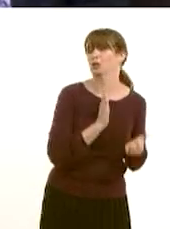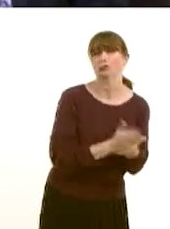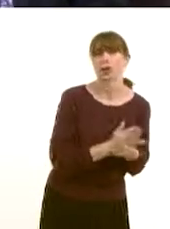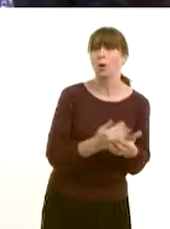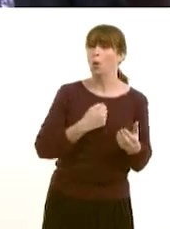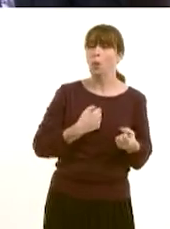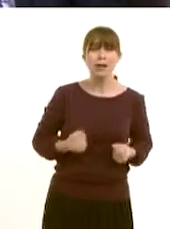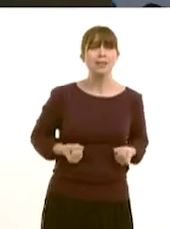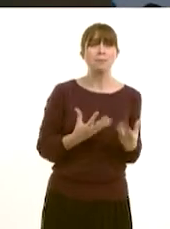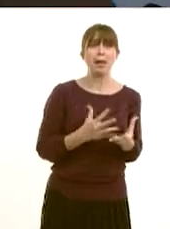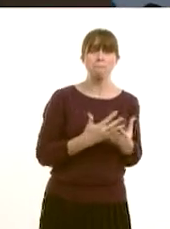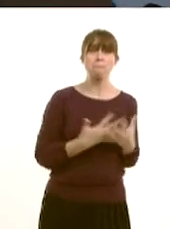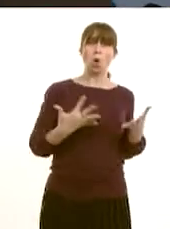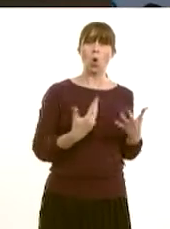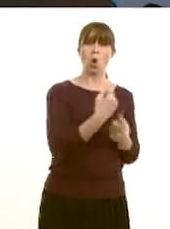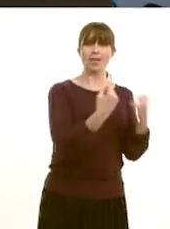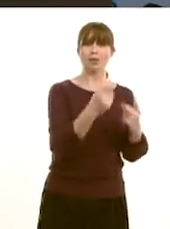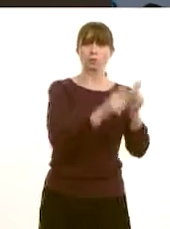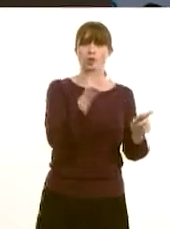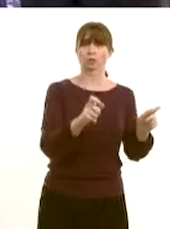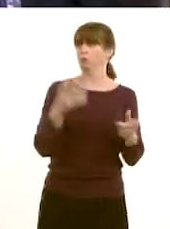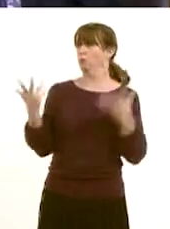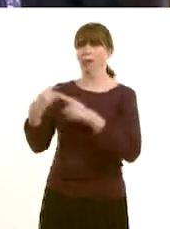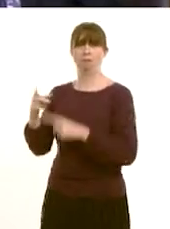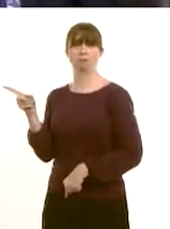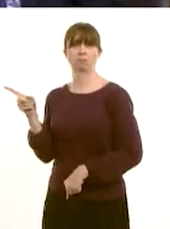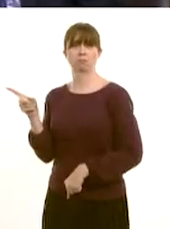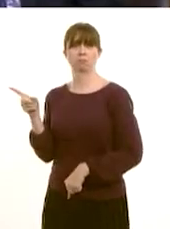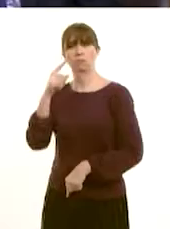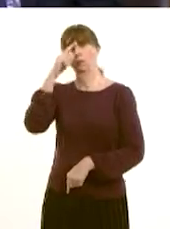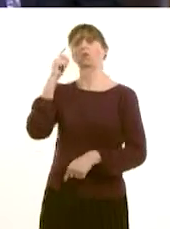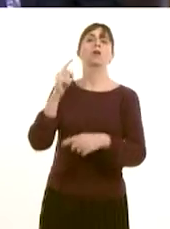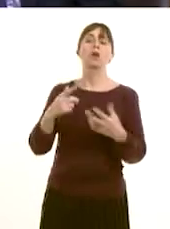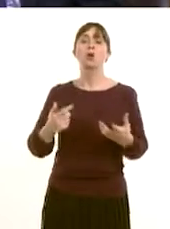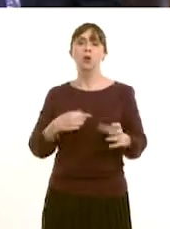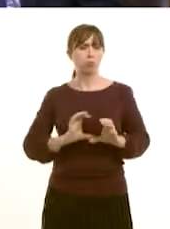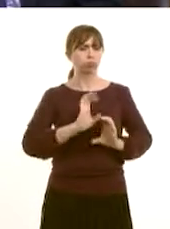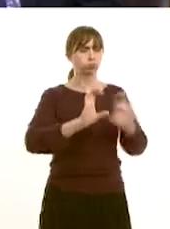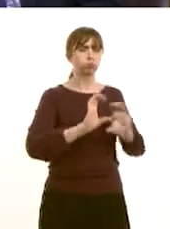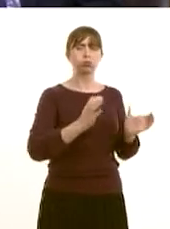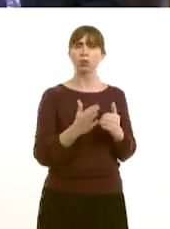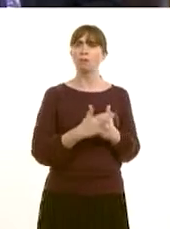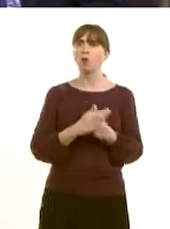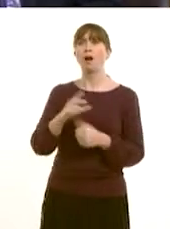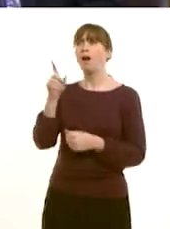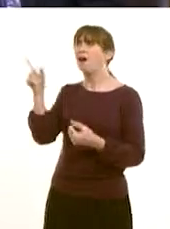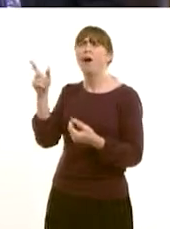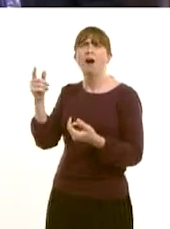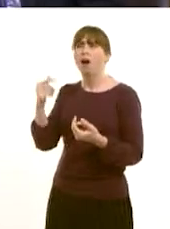So, we know thatís clearly untrue, and he never says, if he had spent another £1 billion, where it wouldíve come from, because in the cloud-cuckoo-land that exists over in that